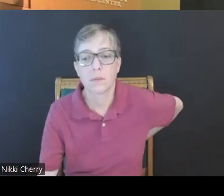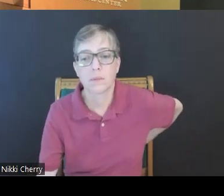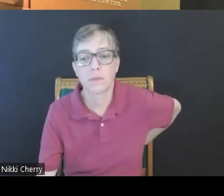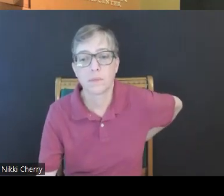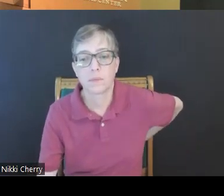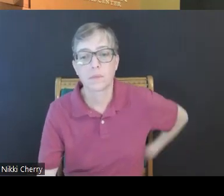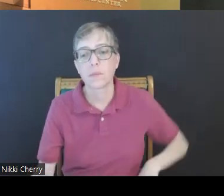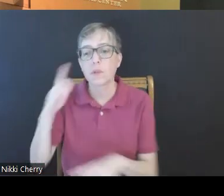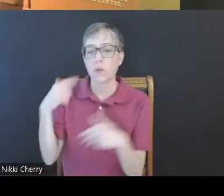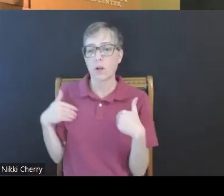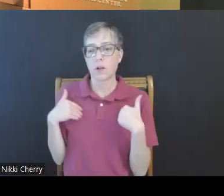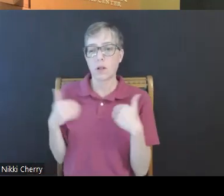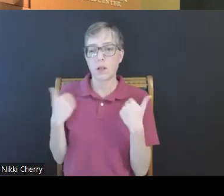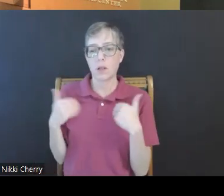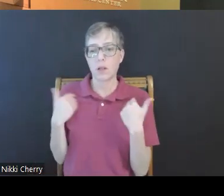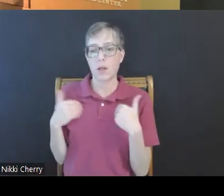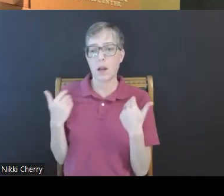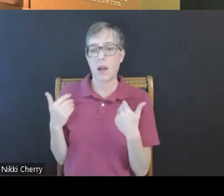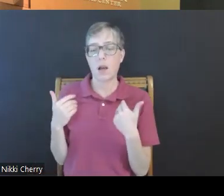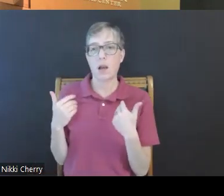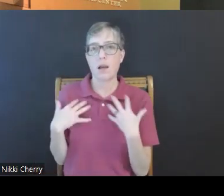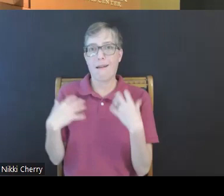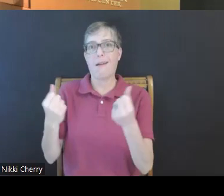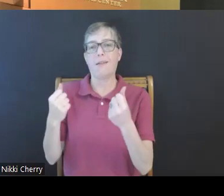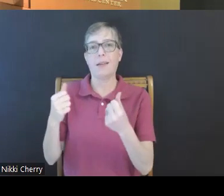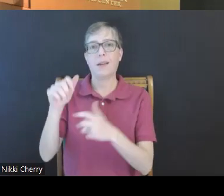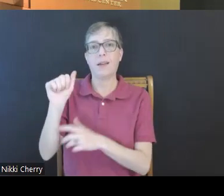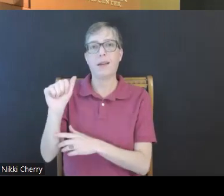wasn't the place to hang out so I'm thinking where are they they're in the school at least on a good